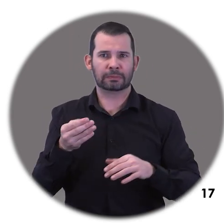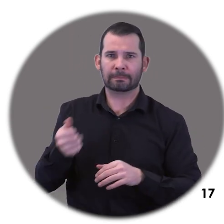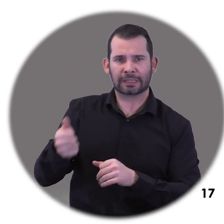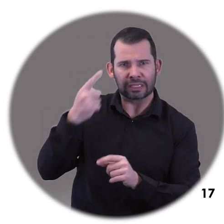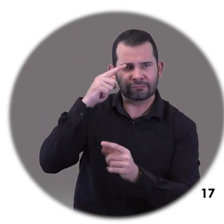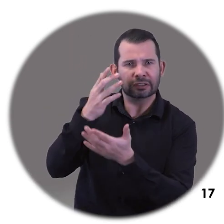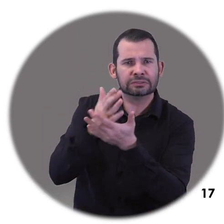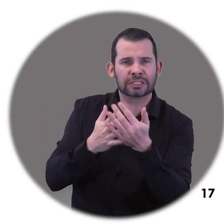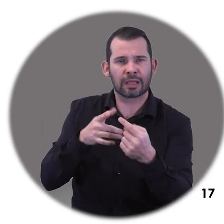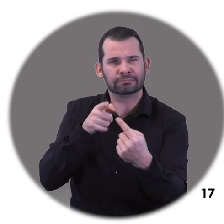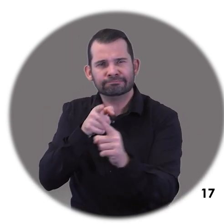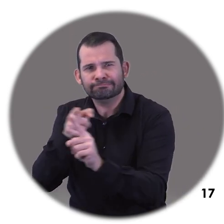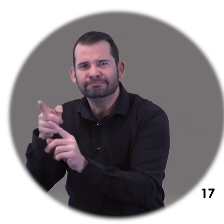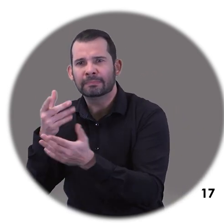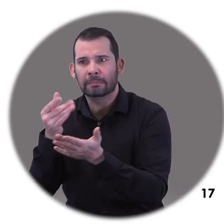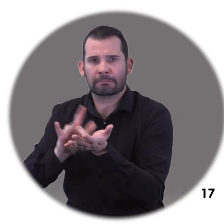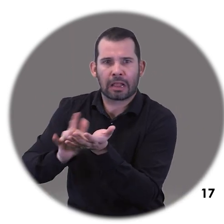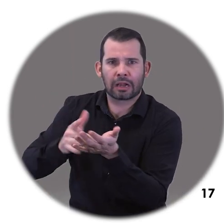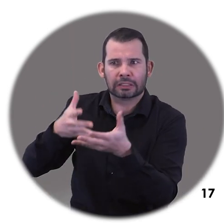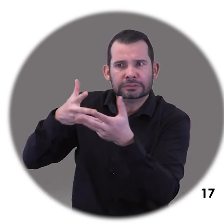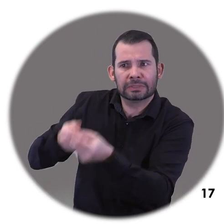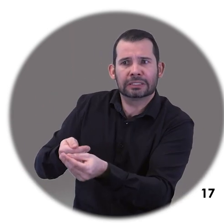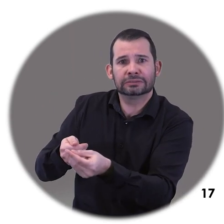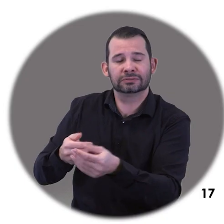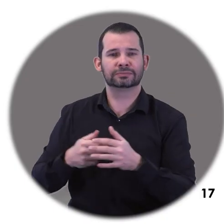and have paid for certain medical expenses.